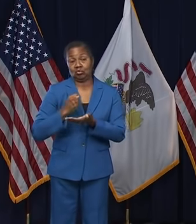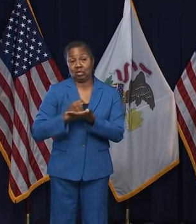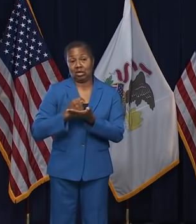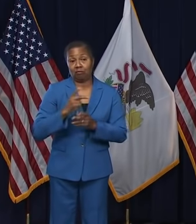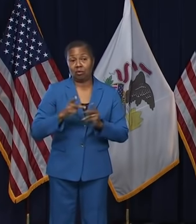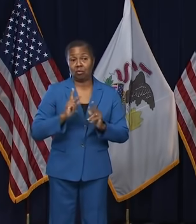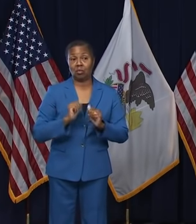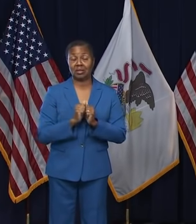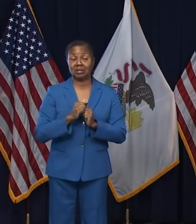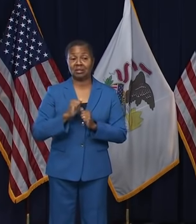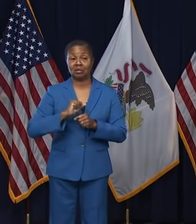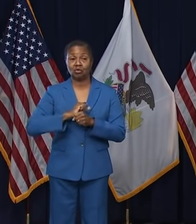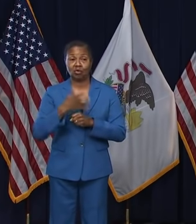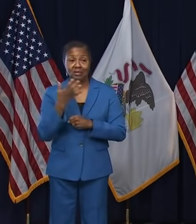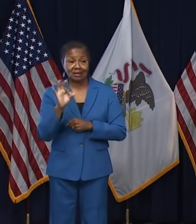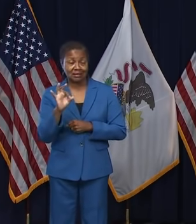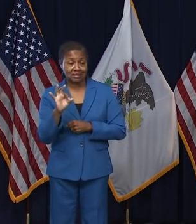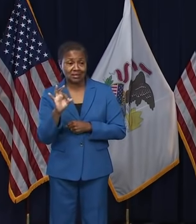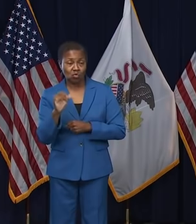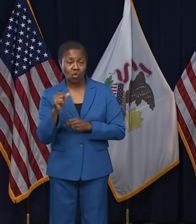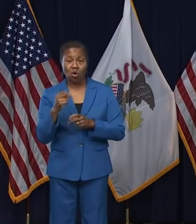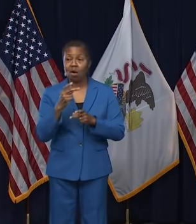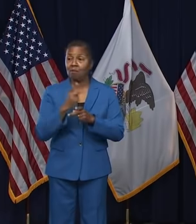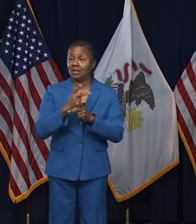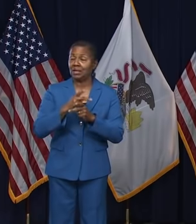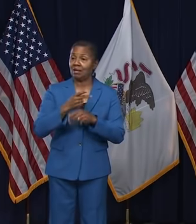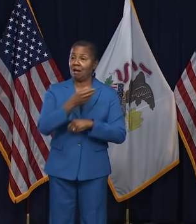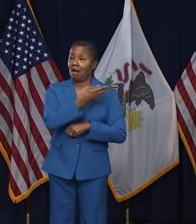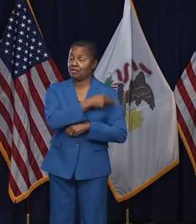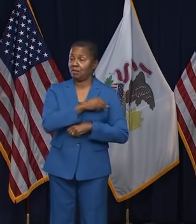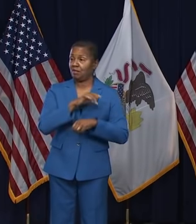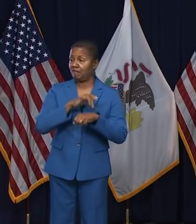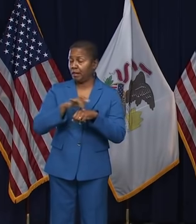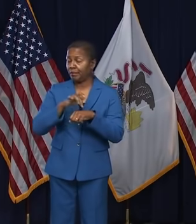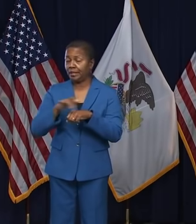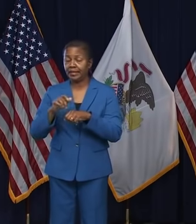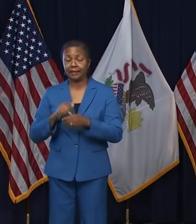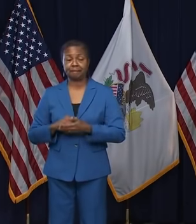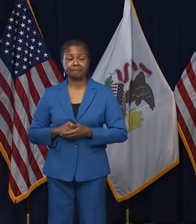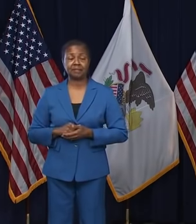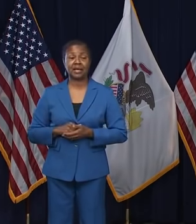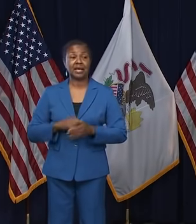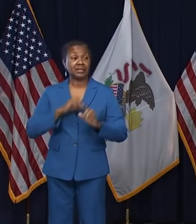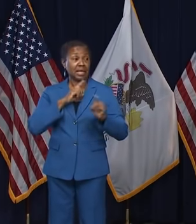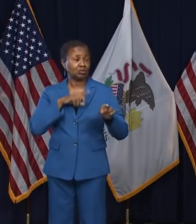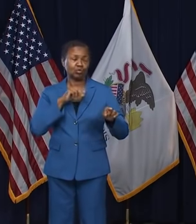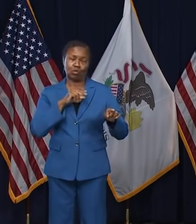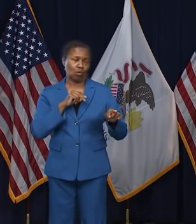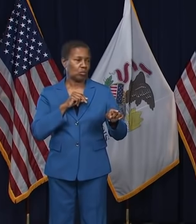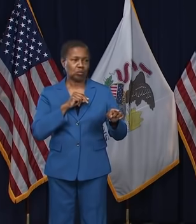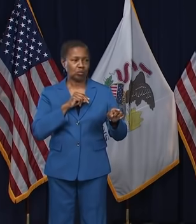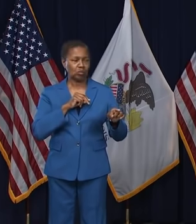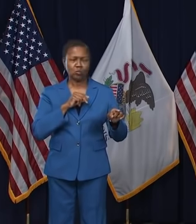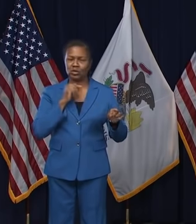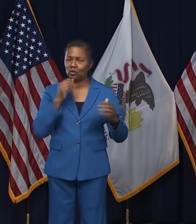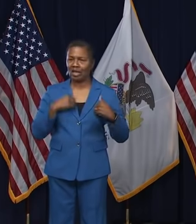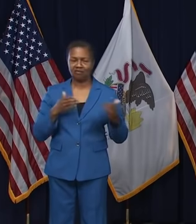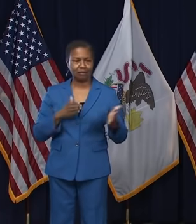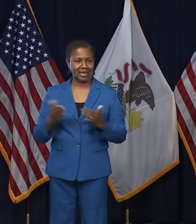somewhere where they may likely be treating someone with covert